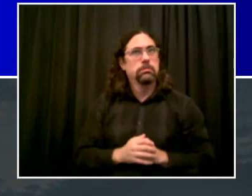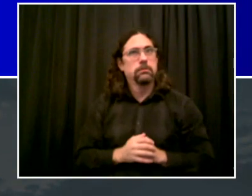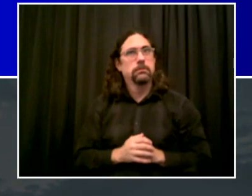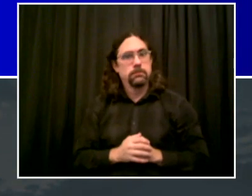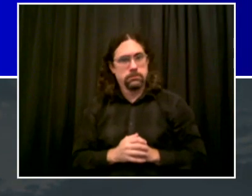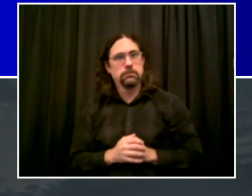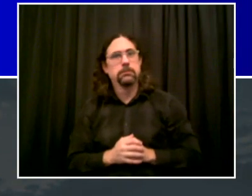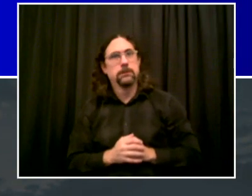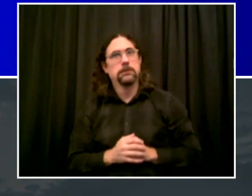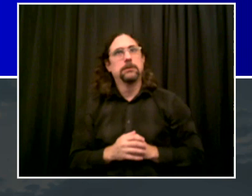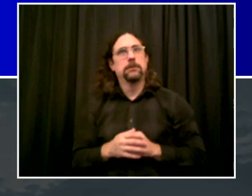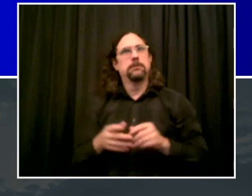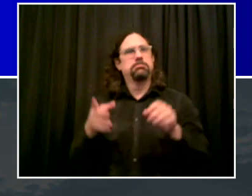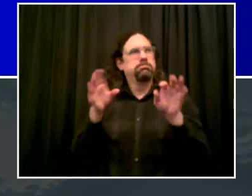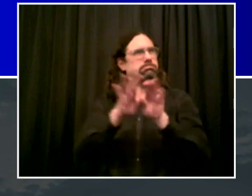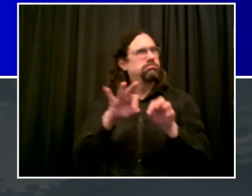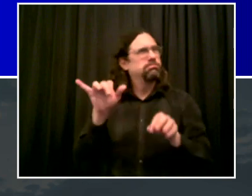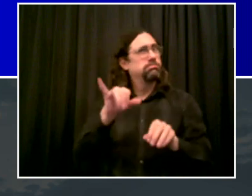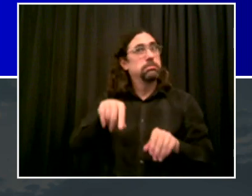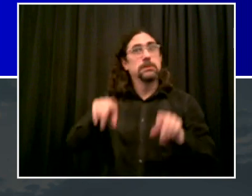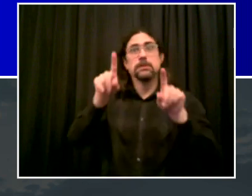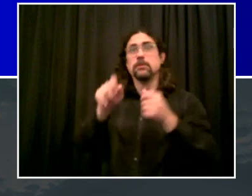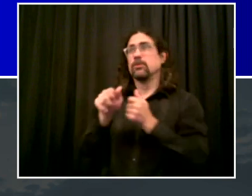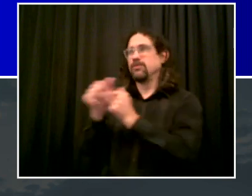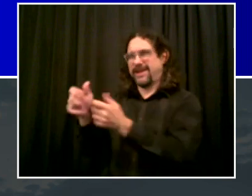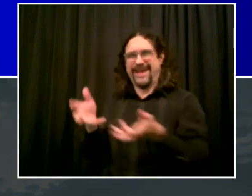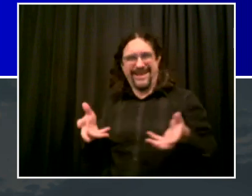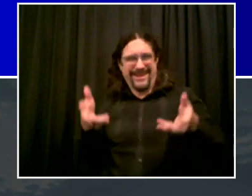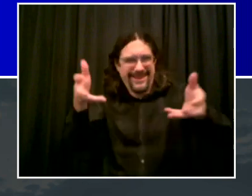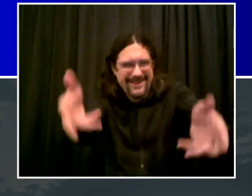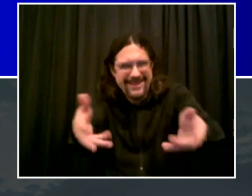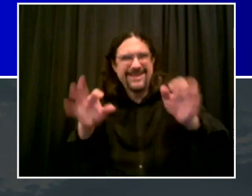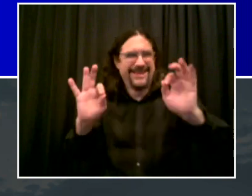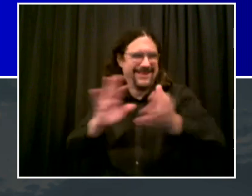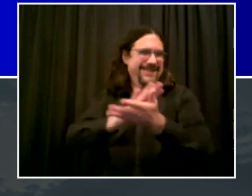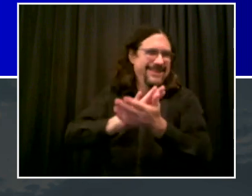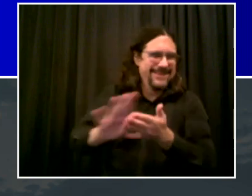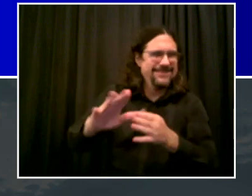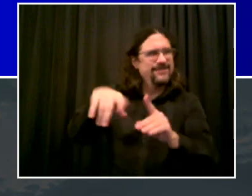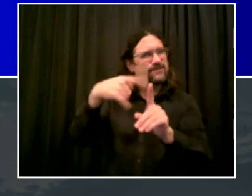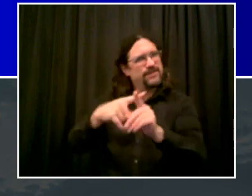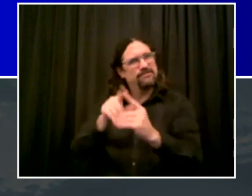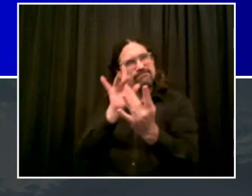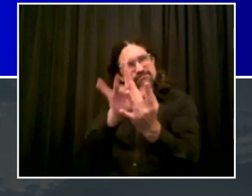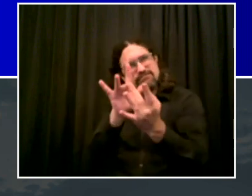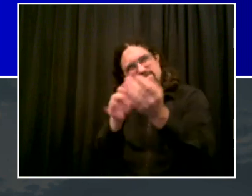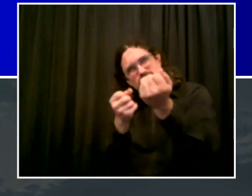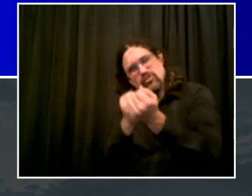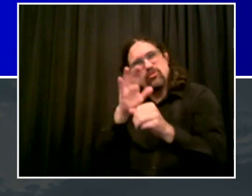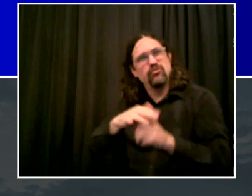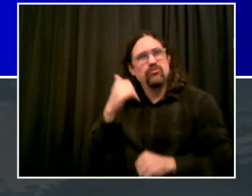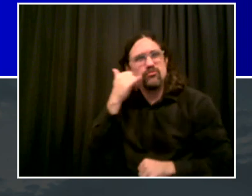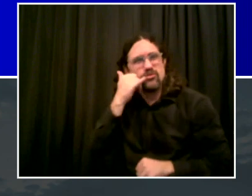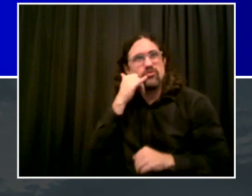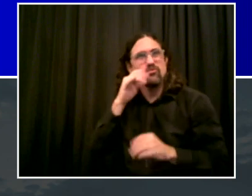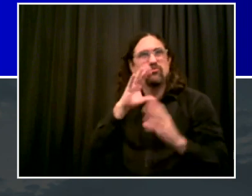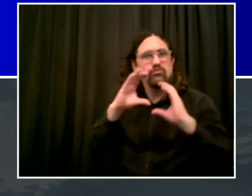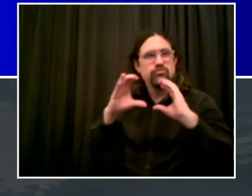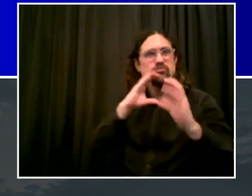RELATIONSHIPS WITH YOUR CONTACT TRACER TO GET THE SERVICES THAT YOU NEED AT